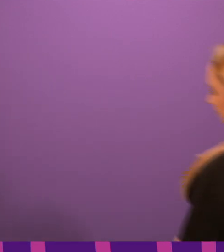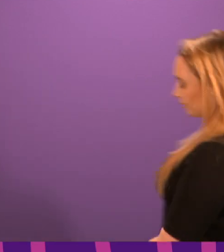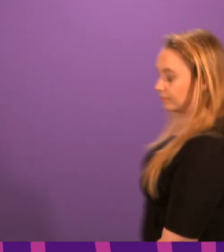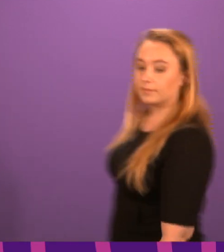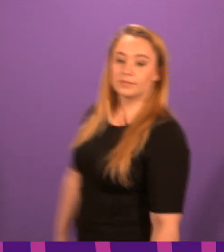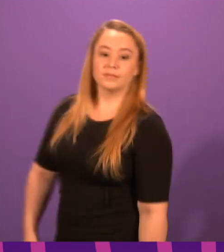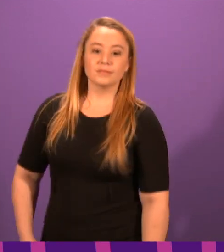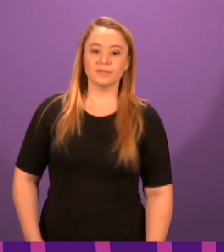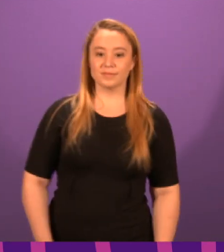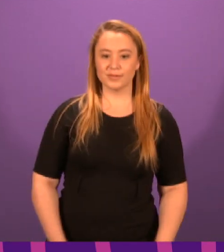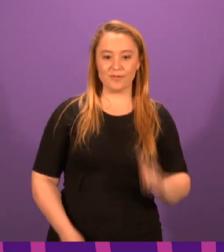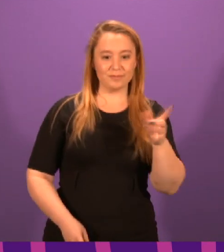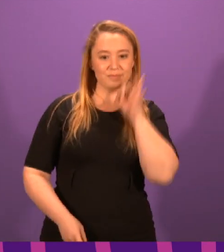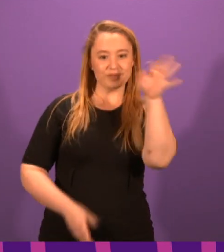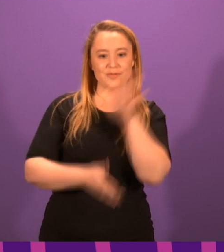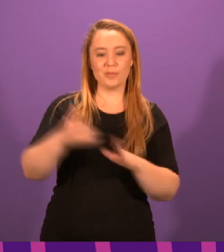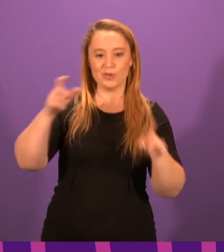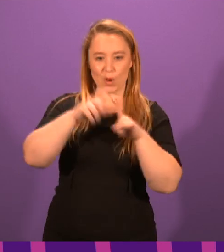the first of which is from Donald Cameron, who is joining us remotely. Donald Cameron